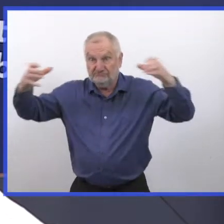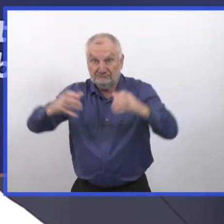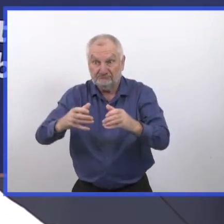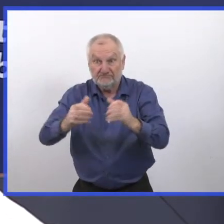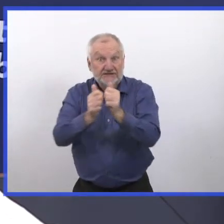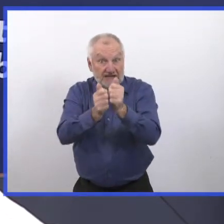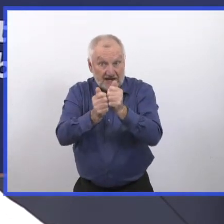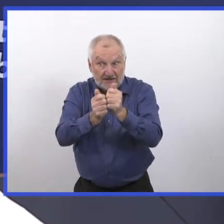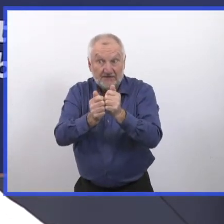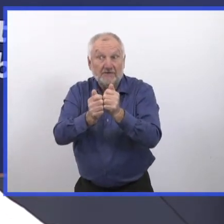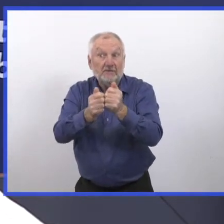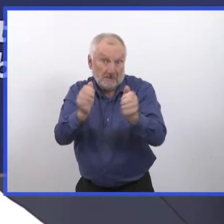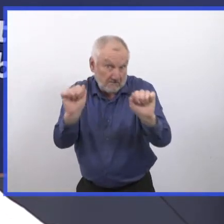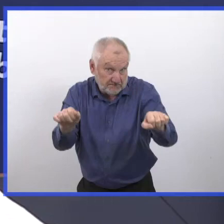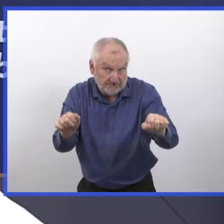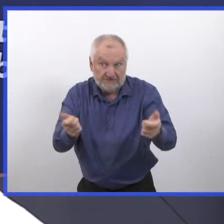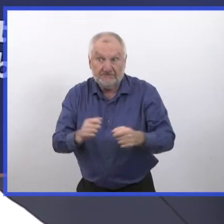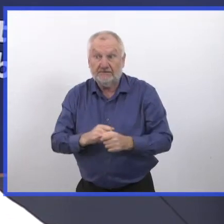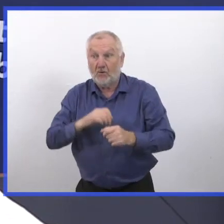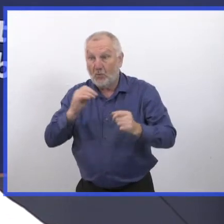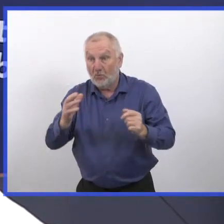So the inflammation depending on the severity in the person,